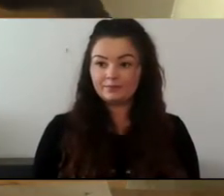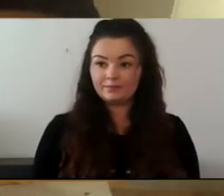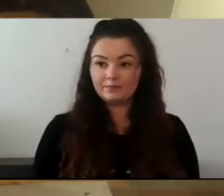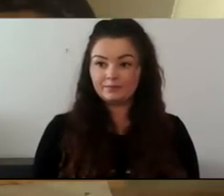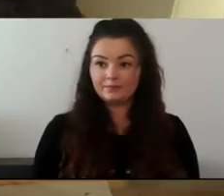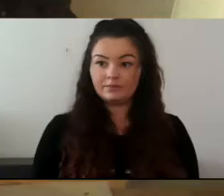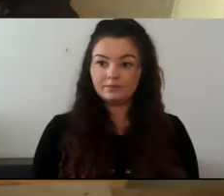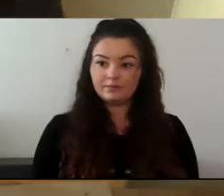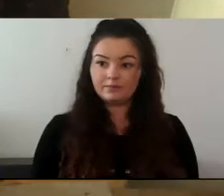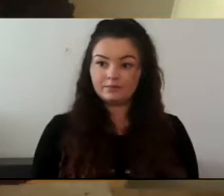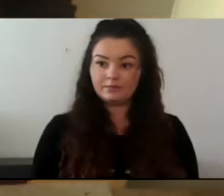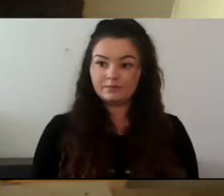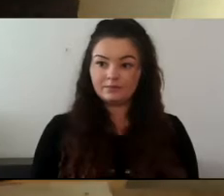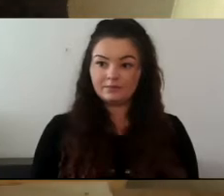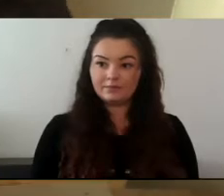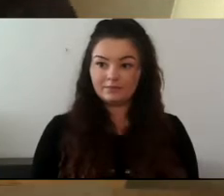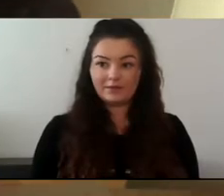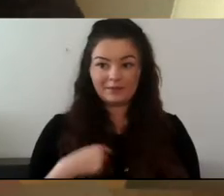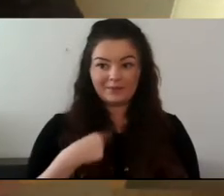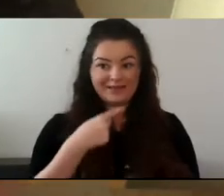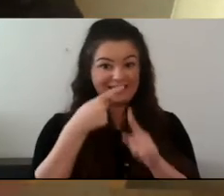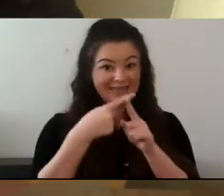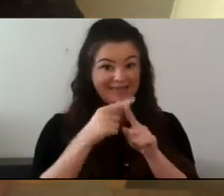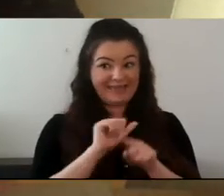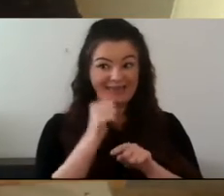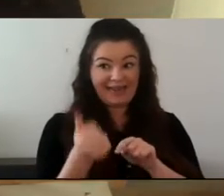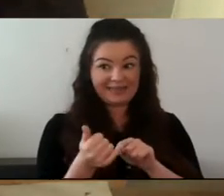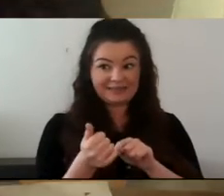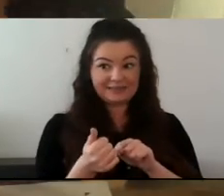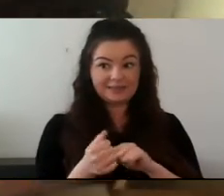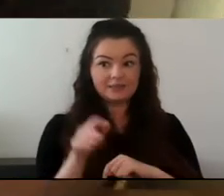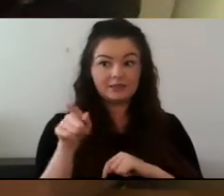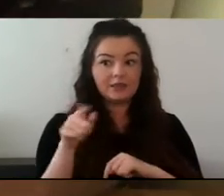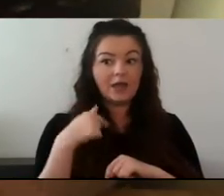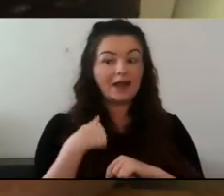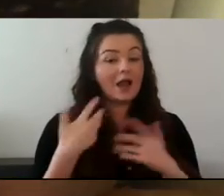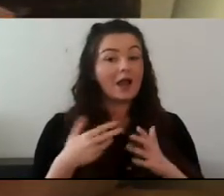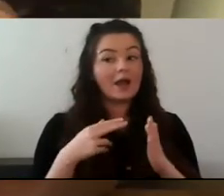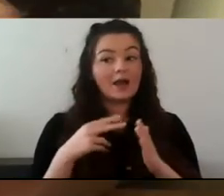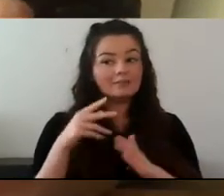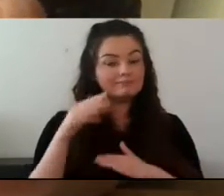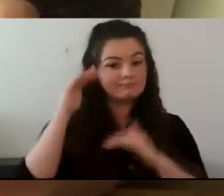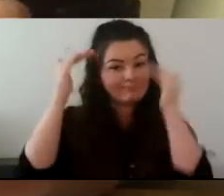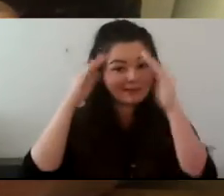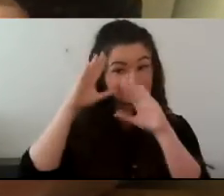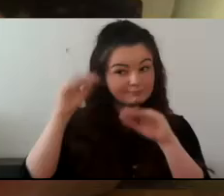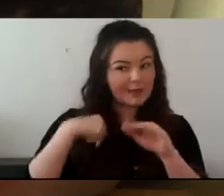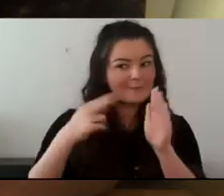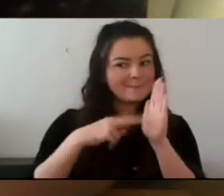and I'm going to do my e next. I'm going to – adults, paint on this side that doesn't that